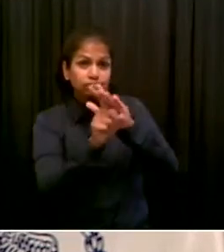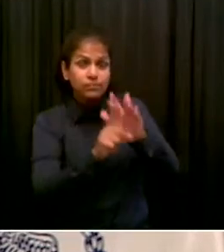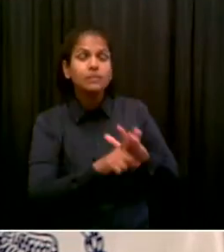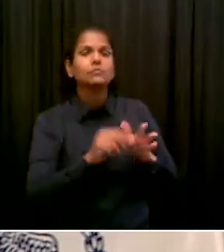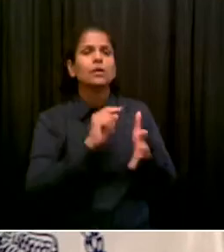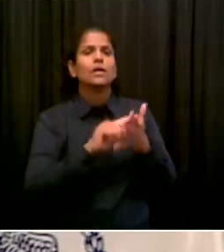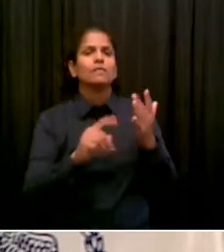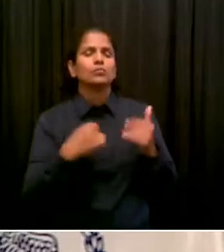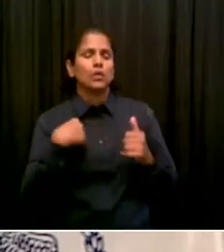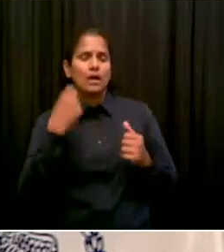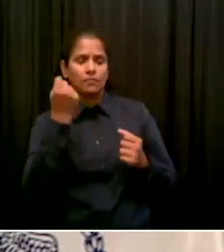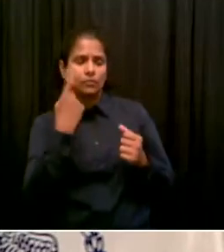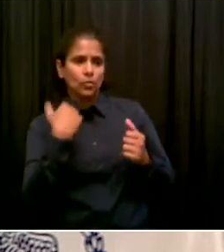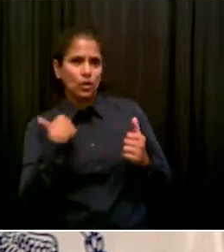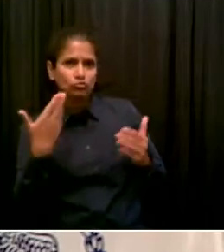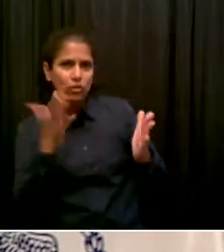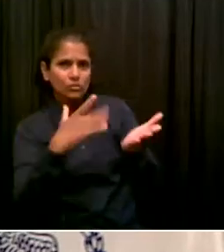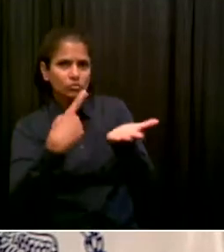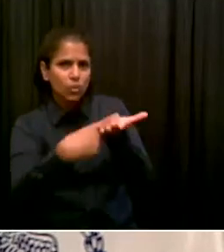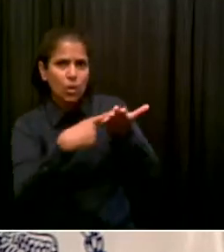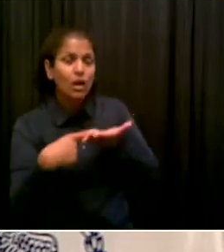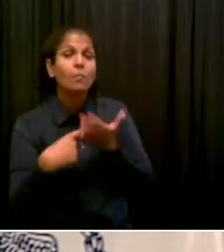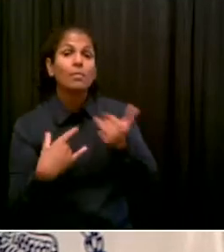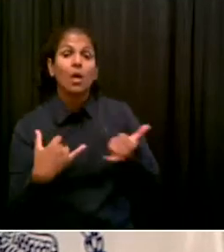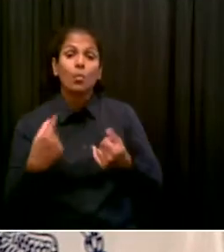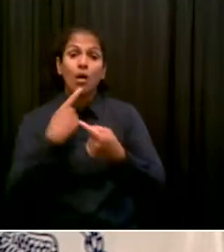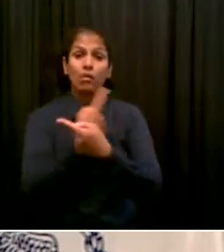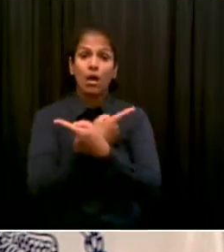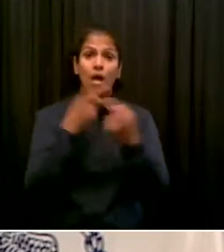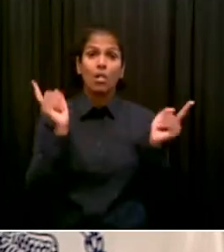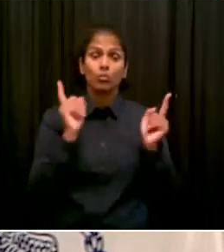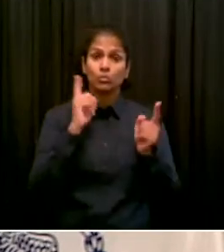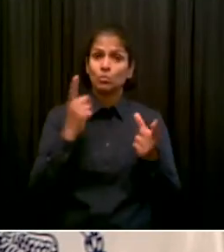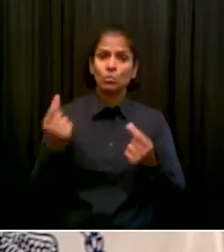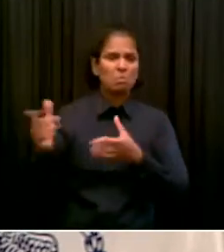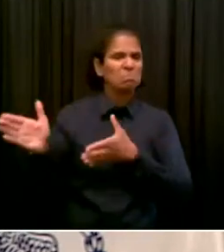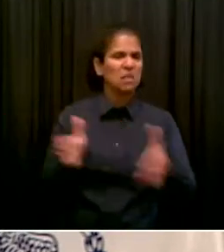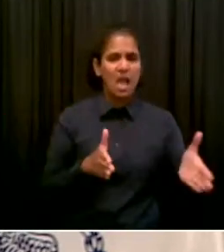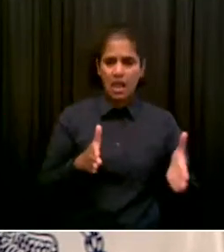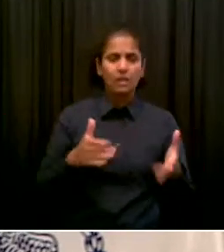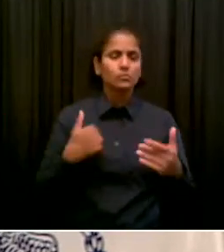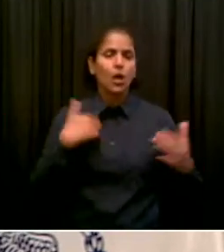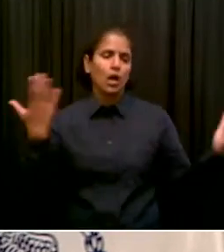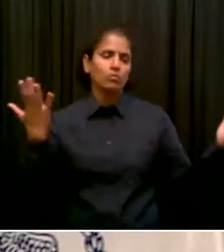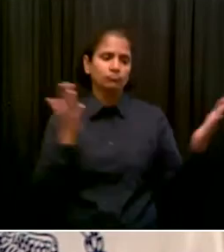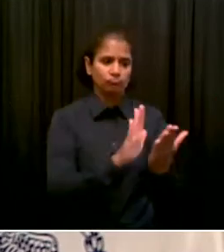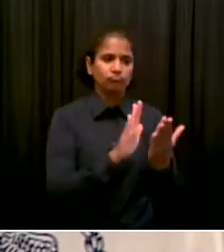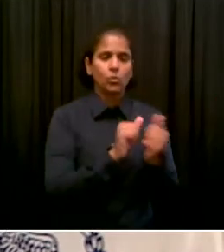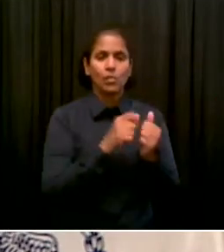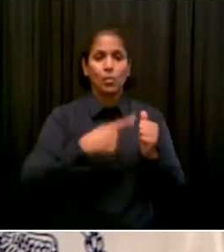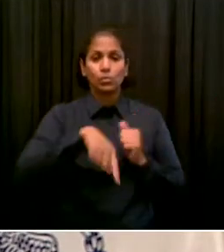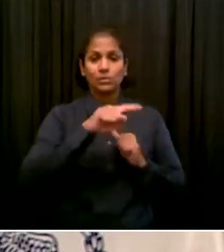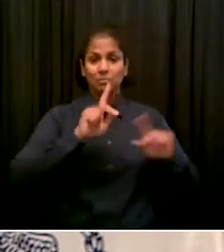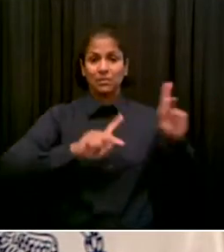NOW IS GETTING THESE ISSUES FIXED. I HAVE A VERY CLEAR SENSE OF